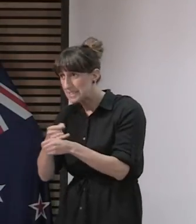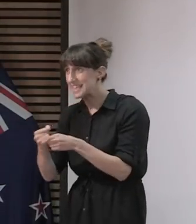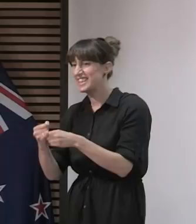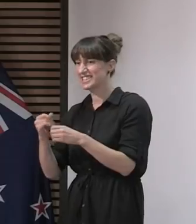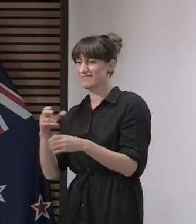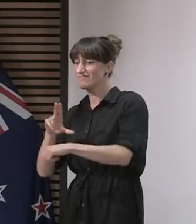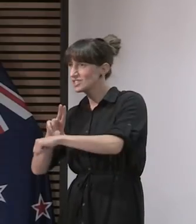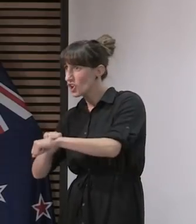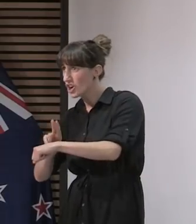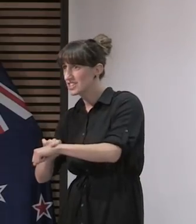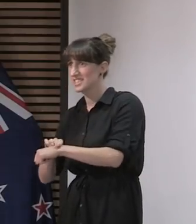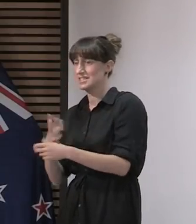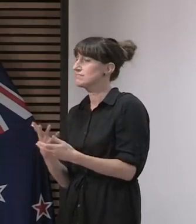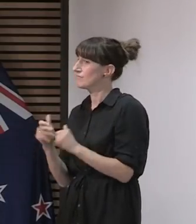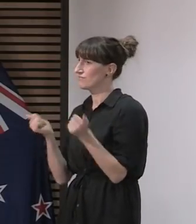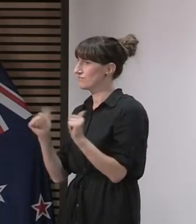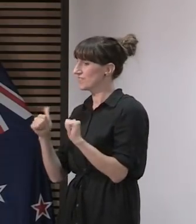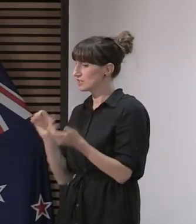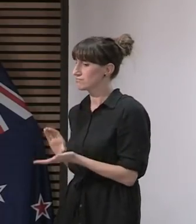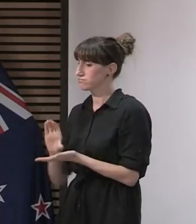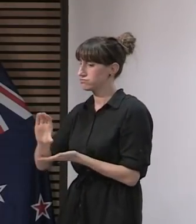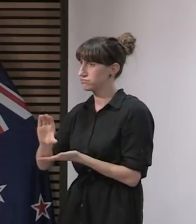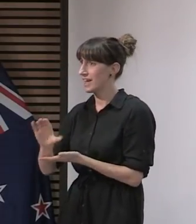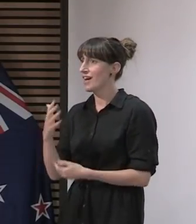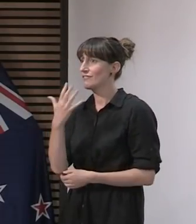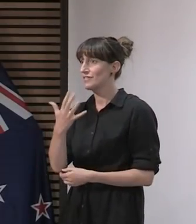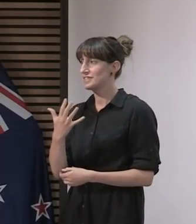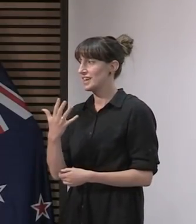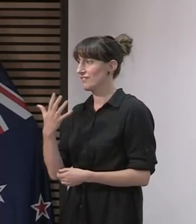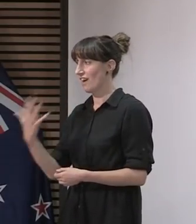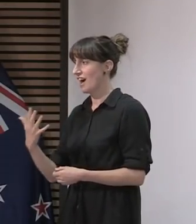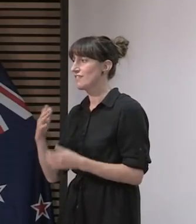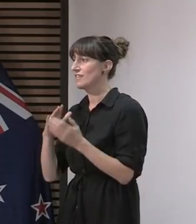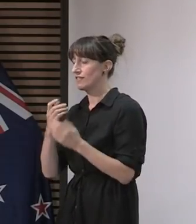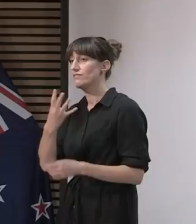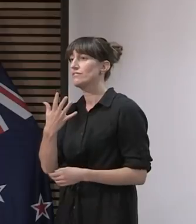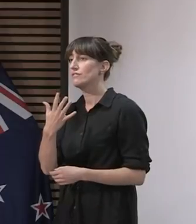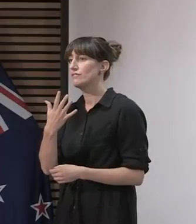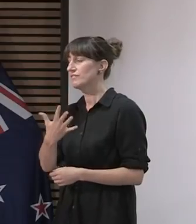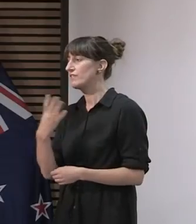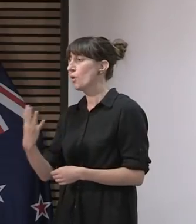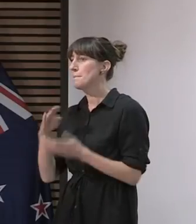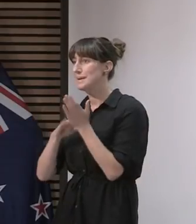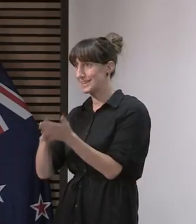$45 million to date has gone into general practice to support them during the COVID response.